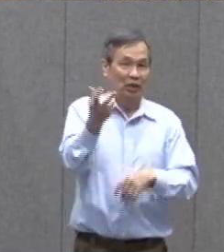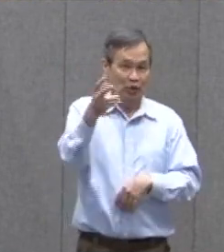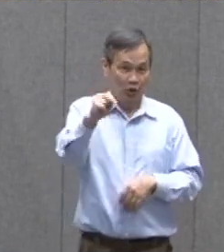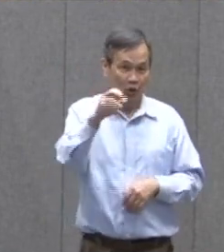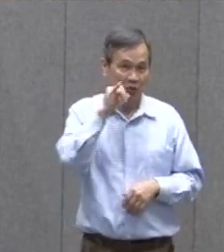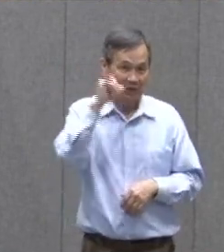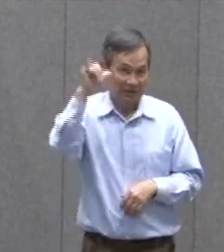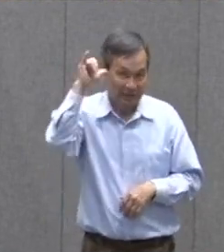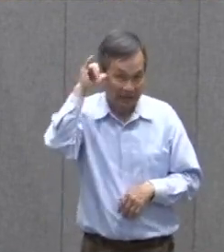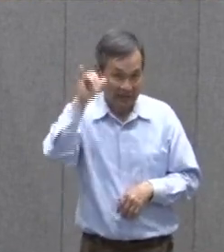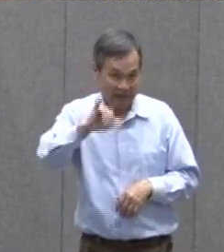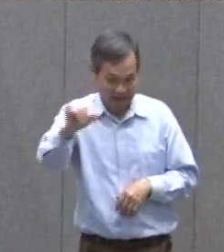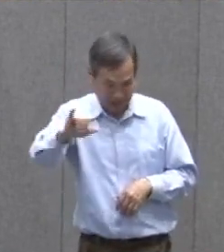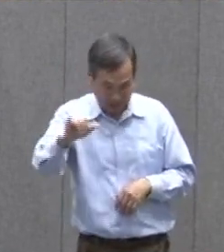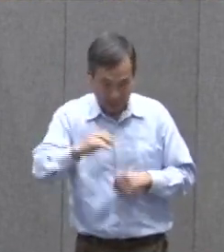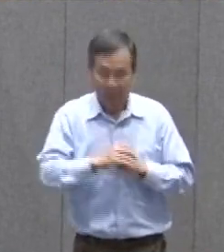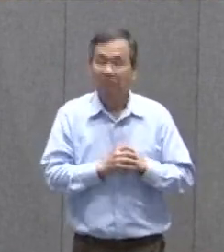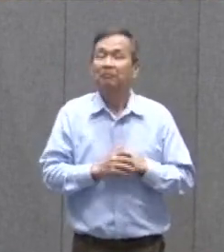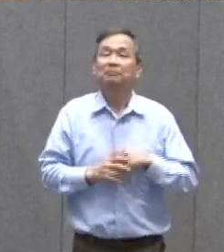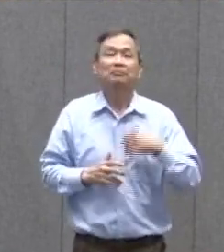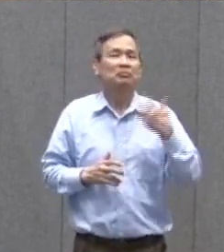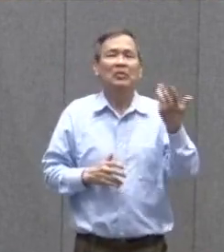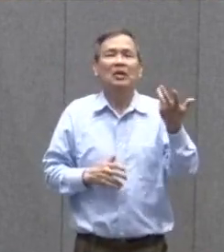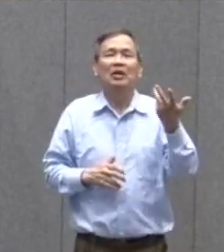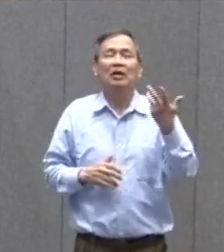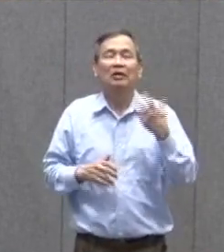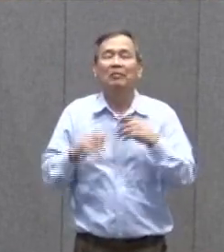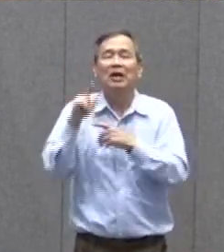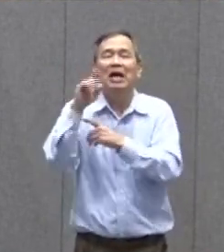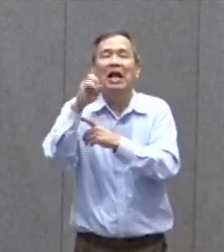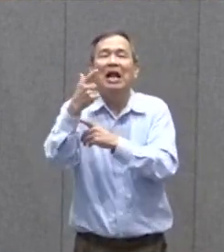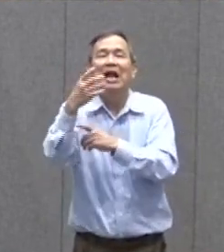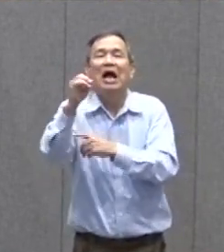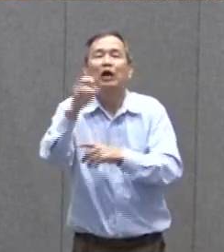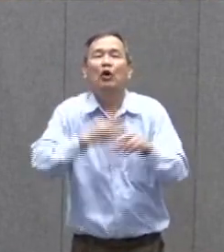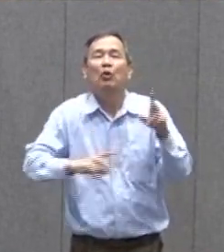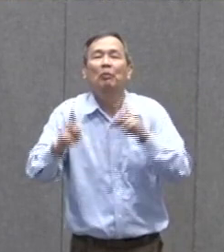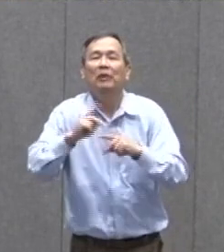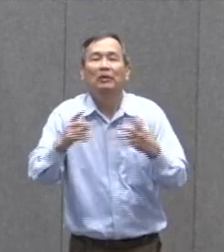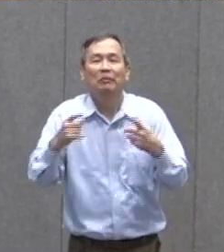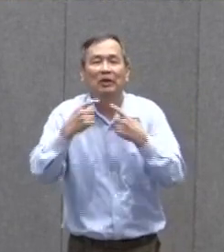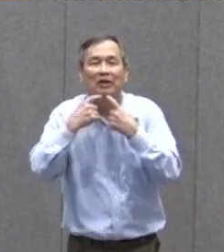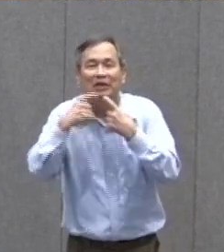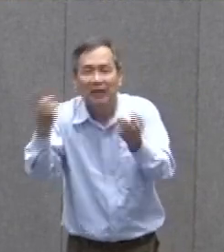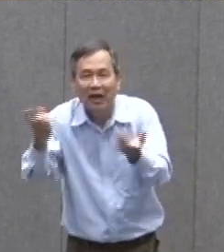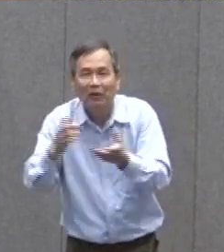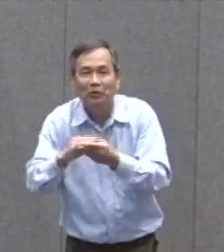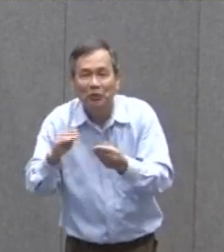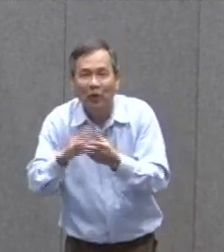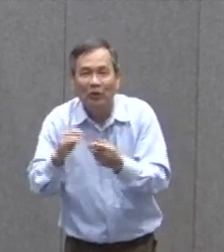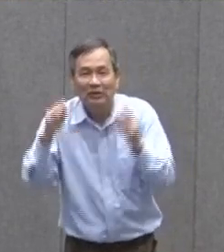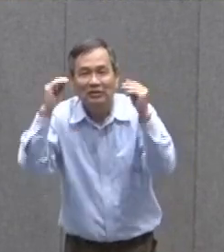with our stick puppet. Or you could even use your Lego people. Tell stories and teach them to others.